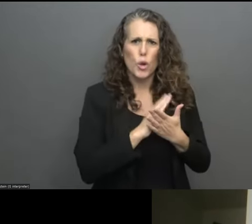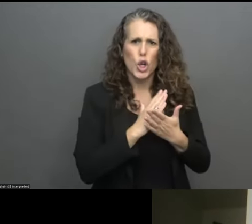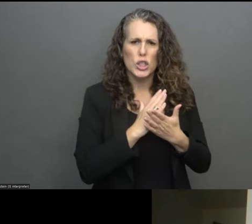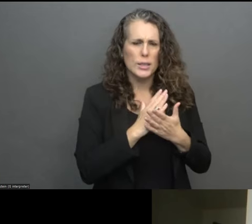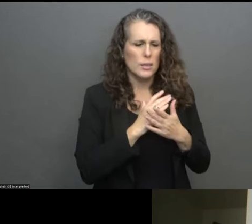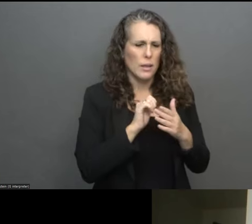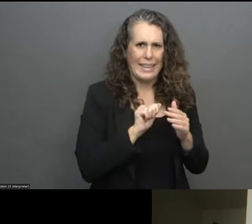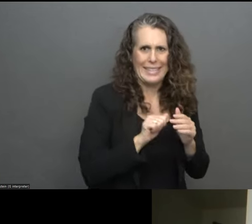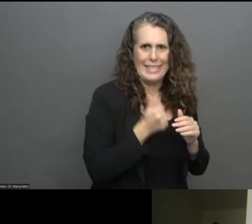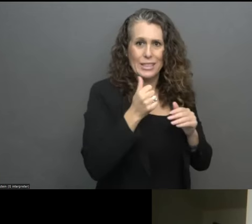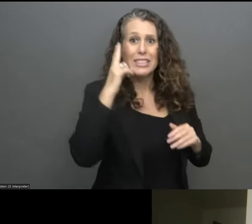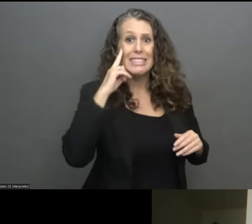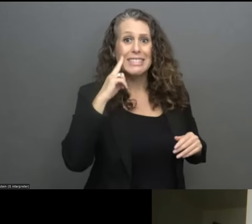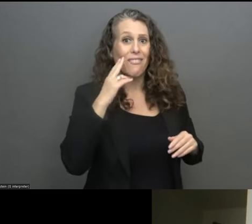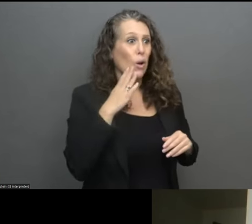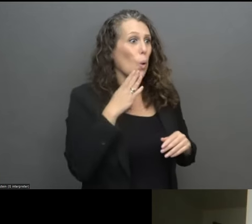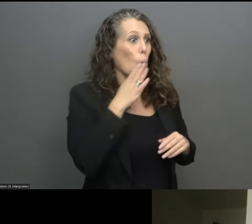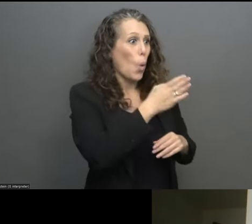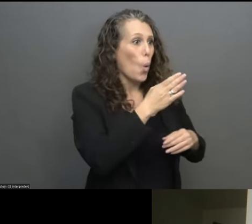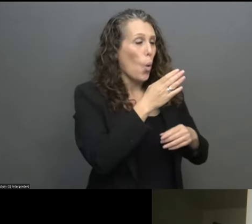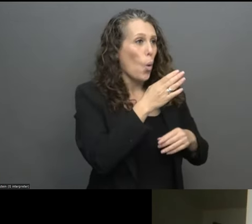people don't feel factored out of employment at any time.